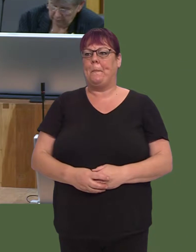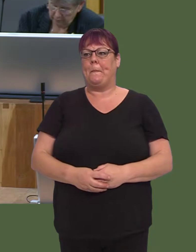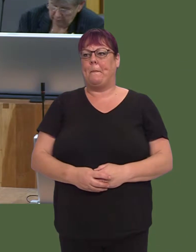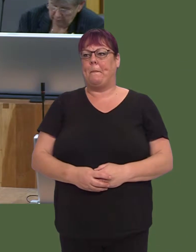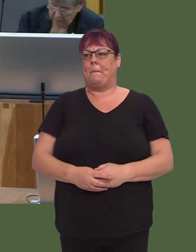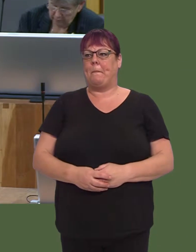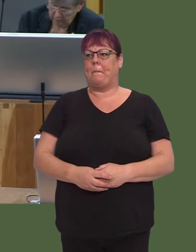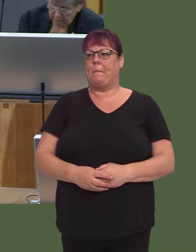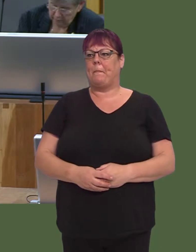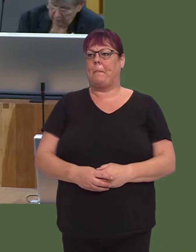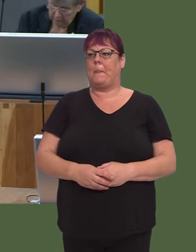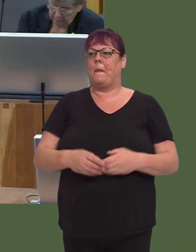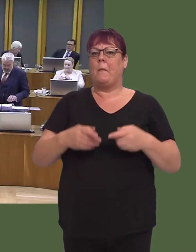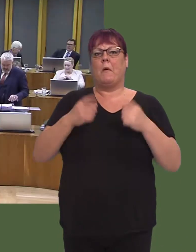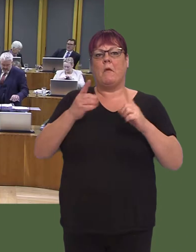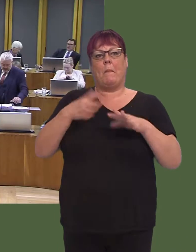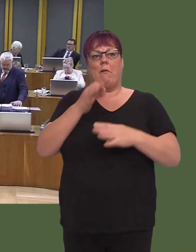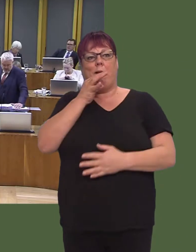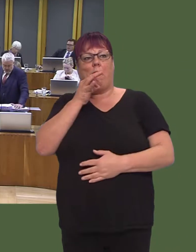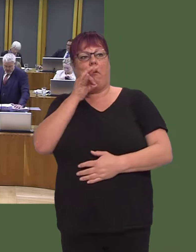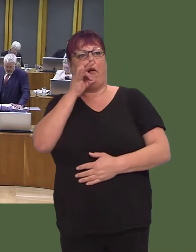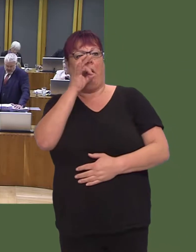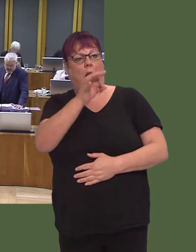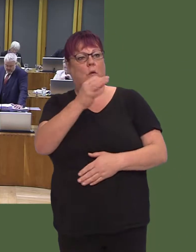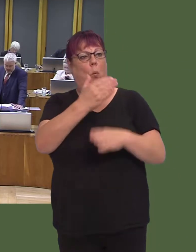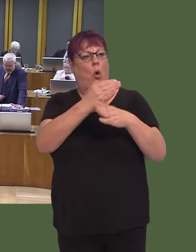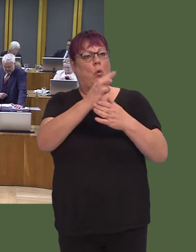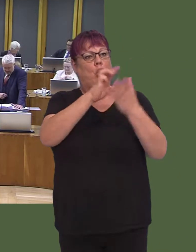What I can say is that the Minister has asked his officials to work closely with Newport